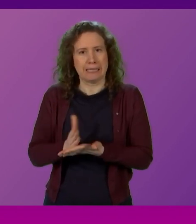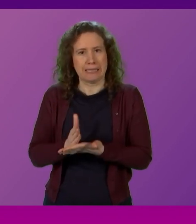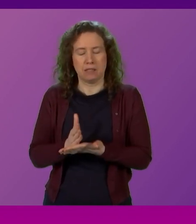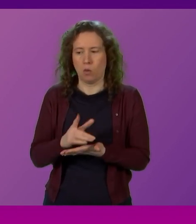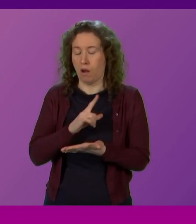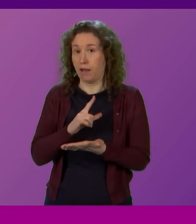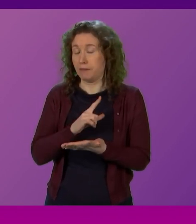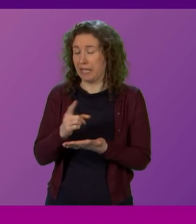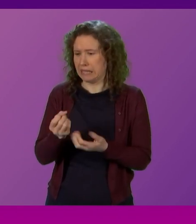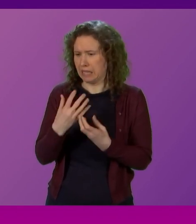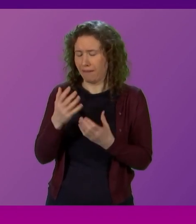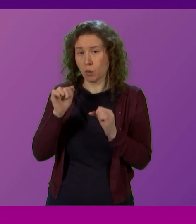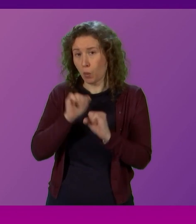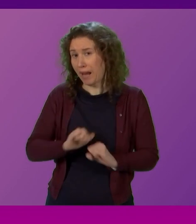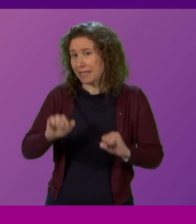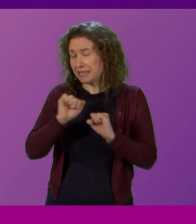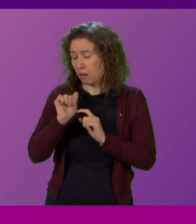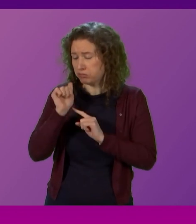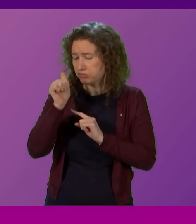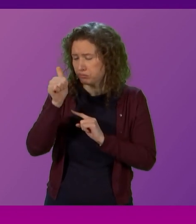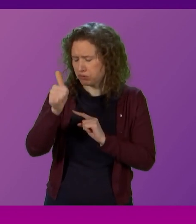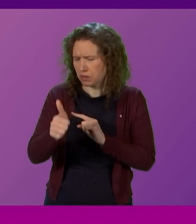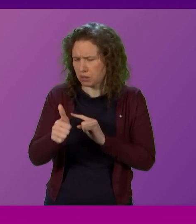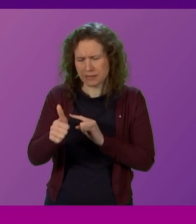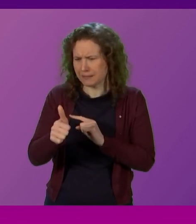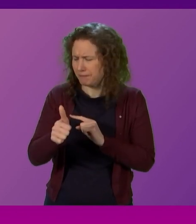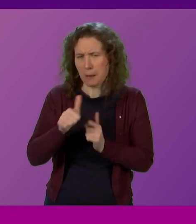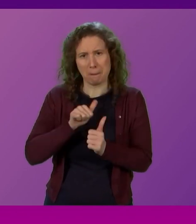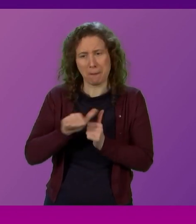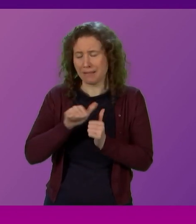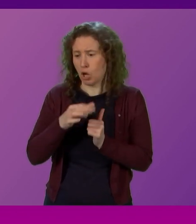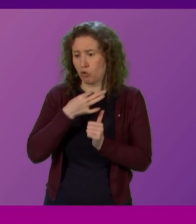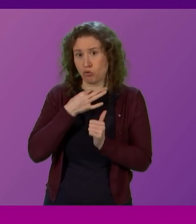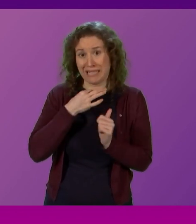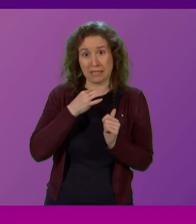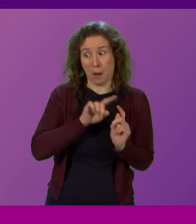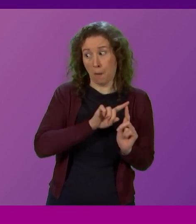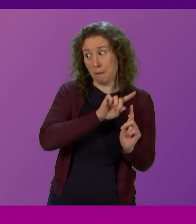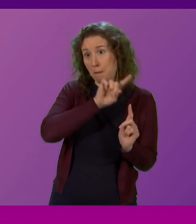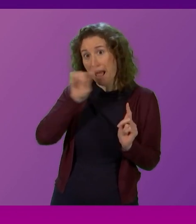The wait was so long that it made more sense for her to risk travelling back to a war zone